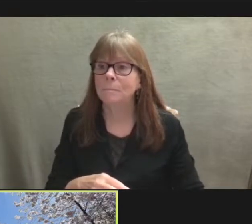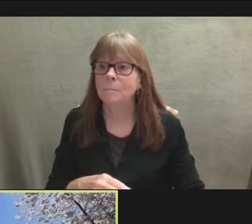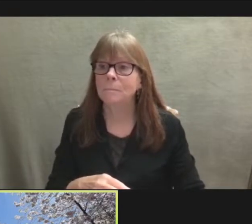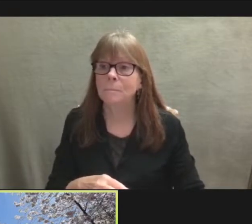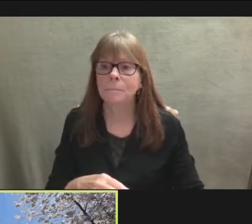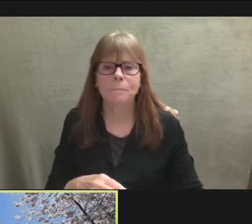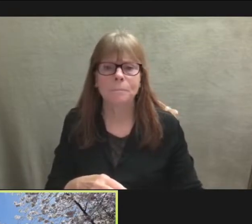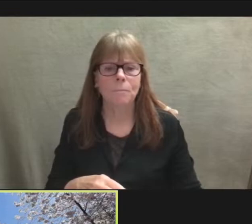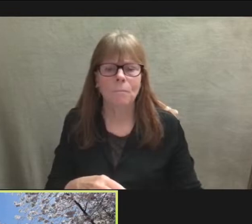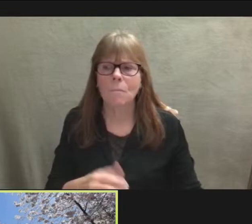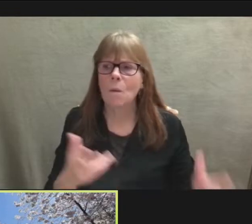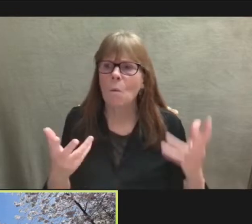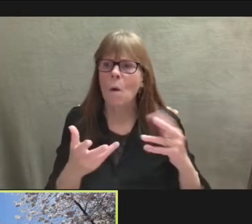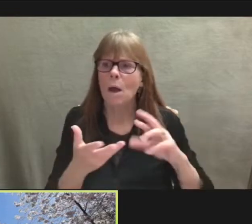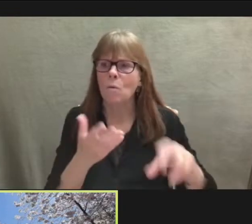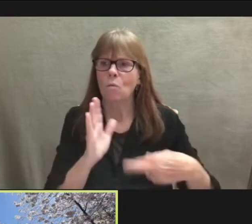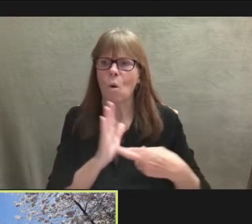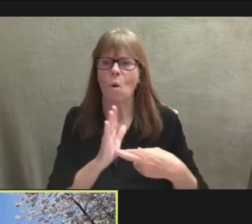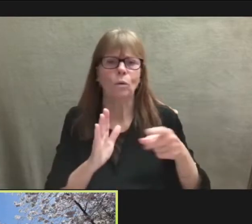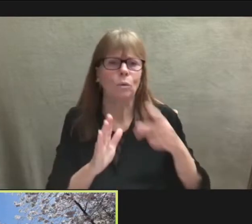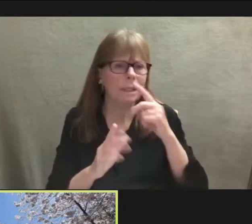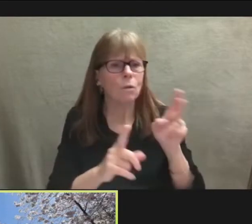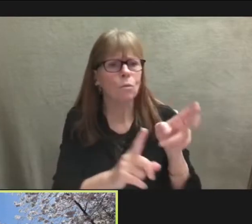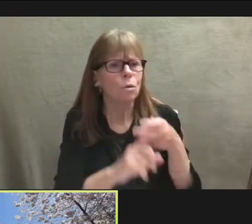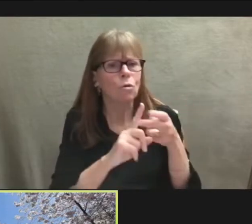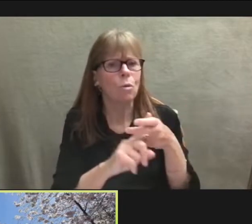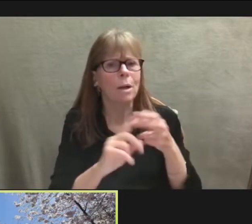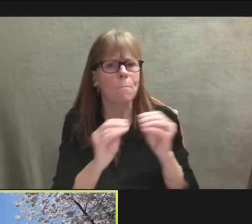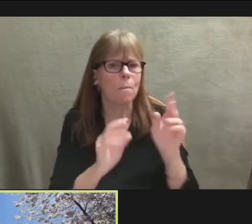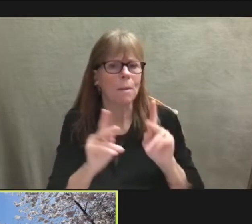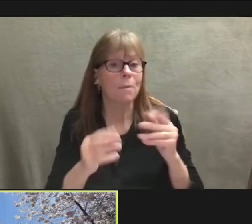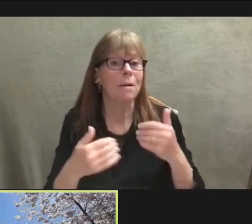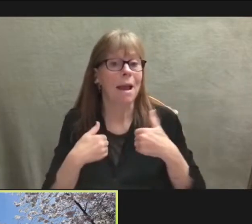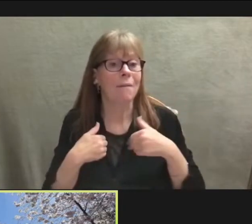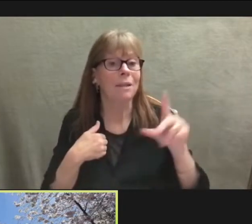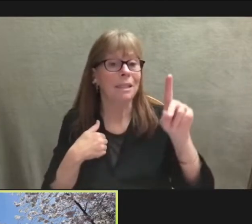role do you see the recruitment of more people with disabilities into healthcare professions